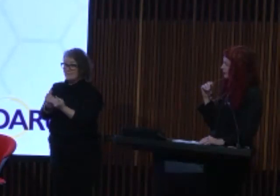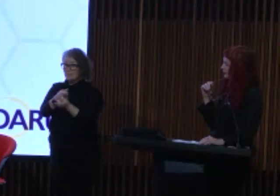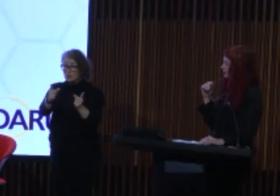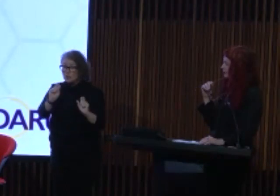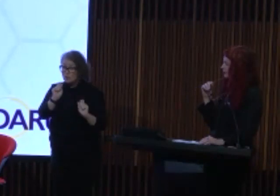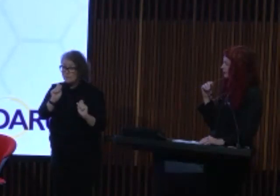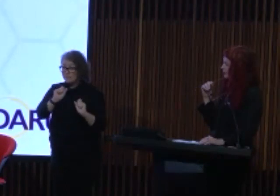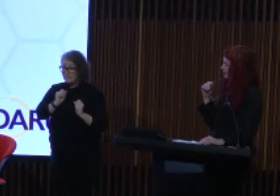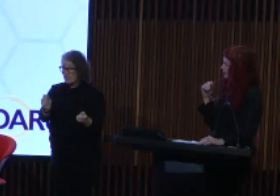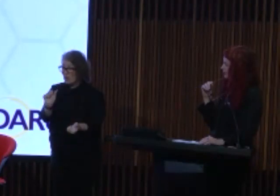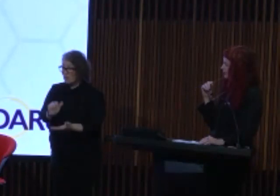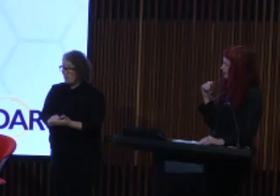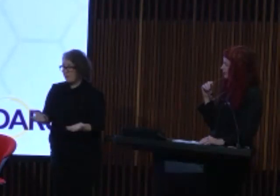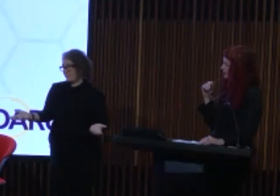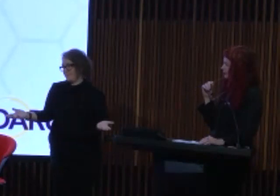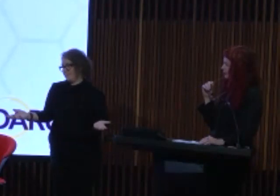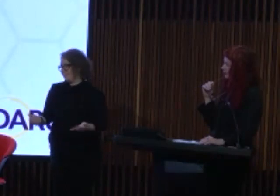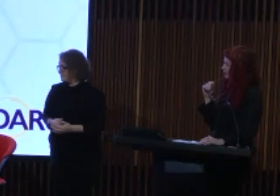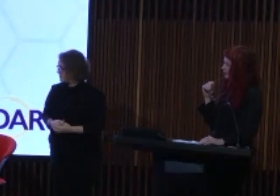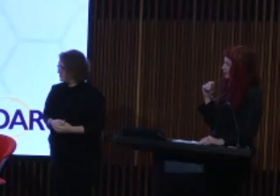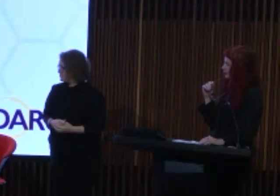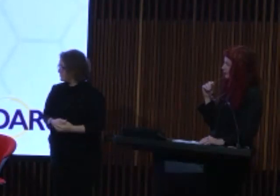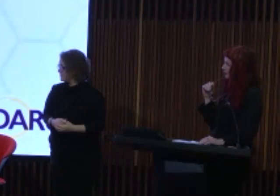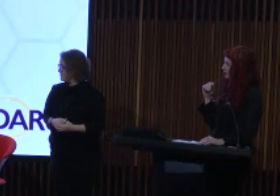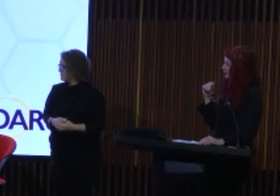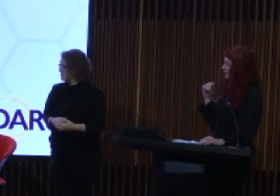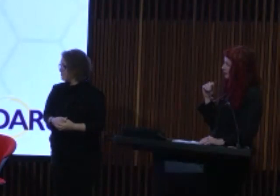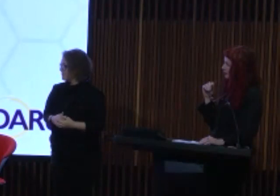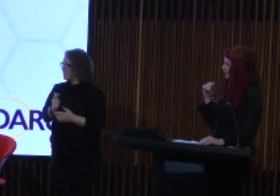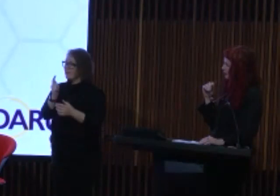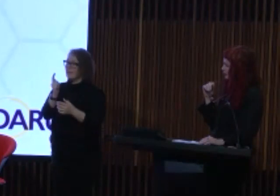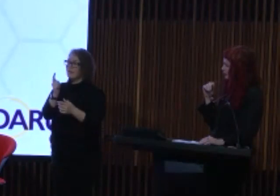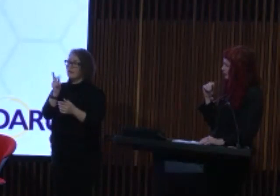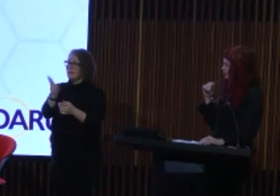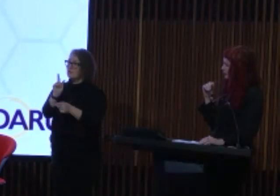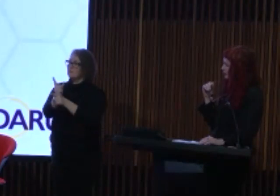Again, we talked, we talked about the table, talk about not enough access to supports to